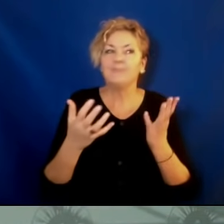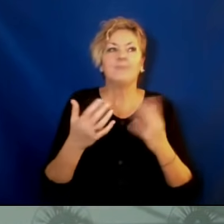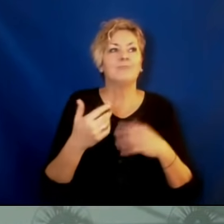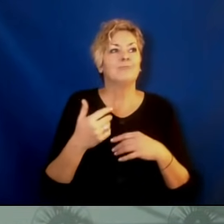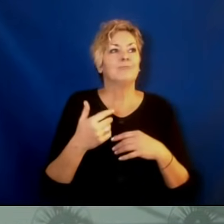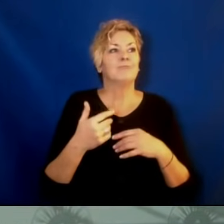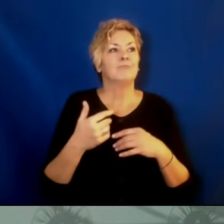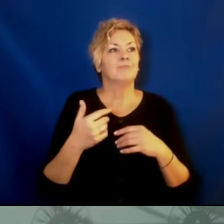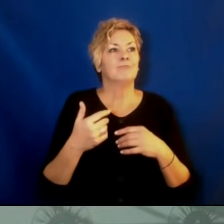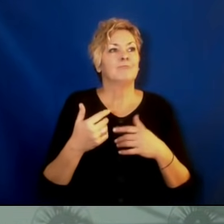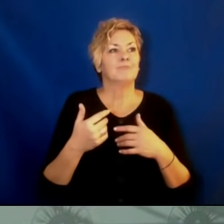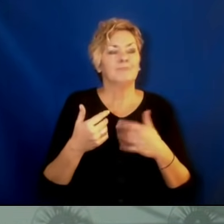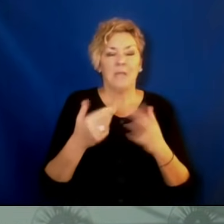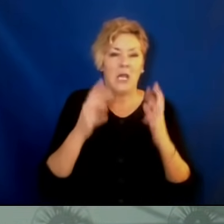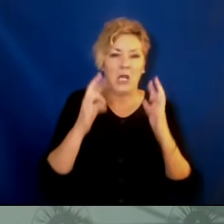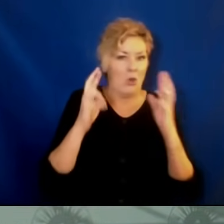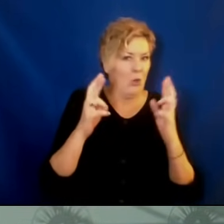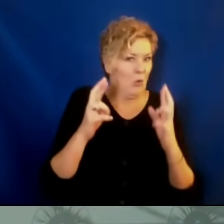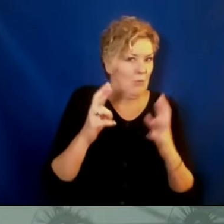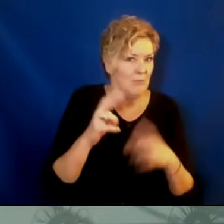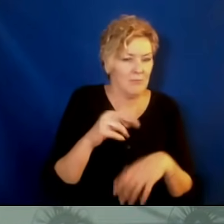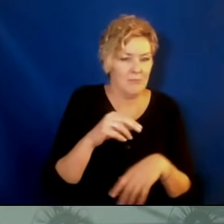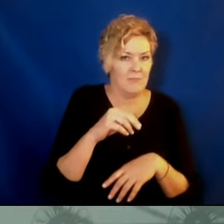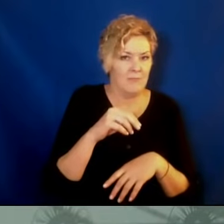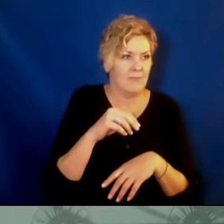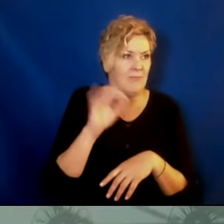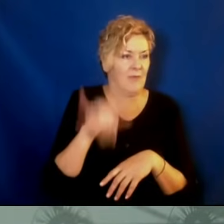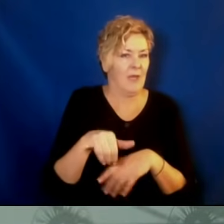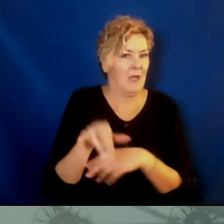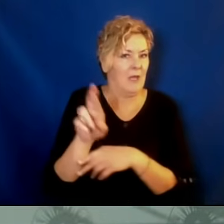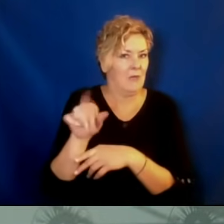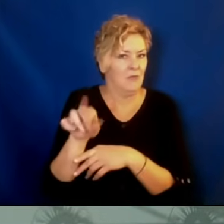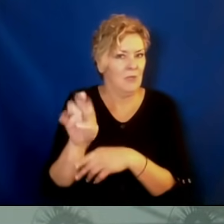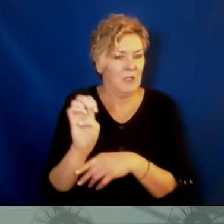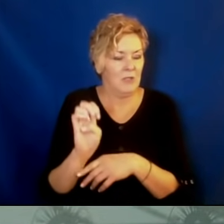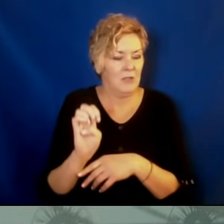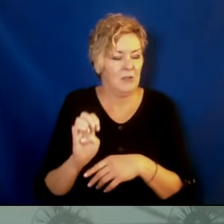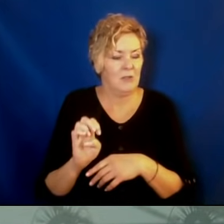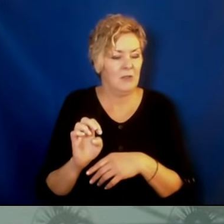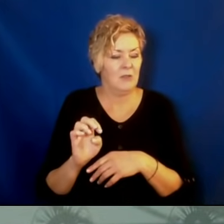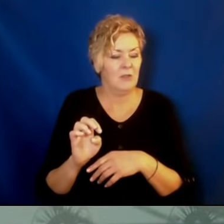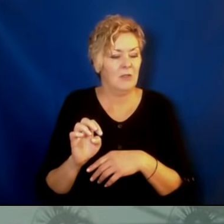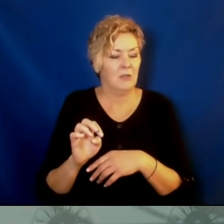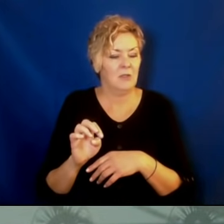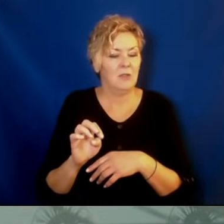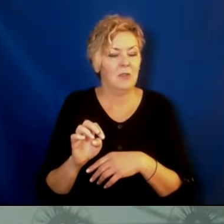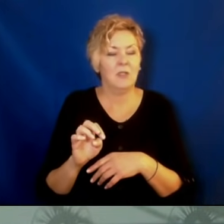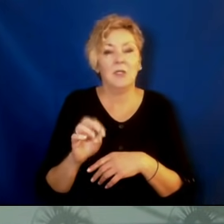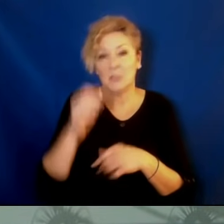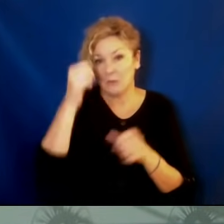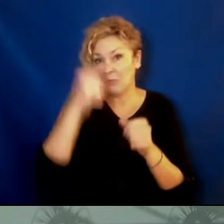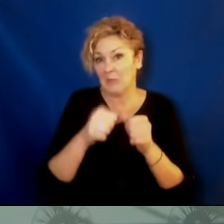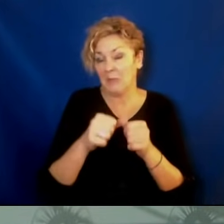they self isolate for this prescribed period. And, I'm interested to hear the story